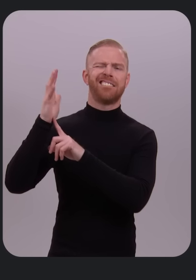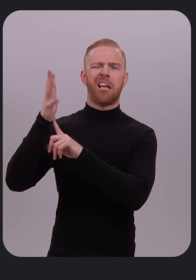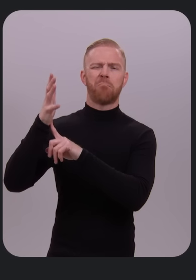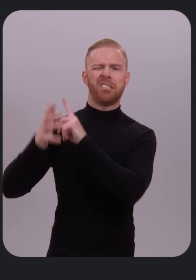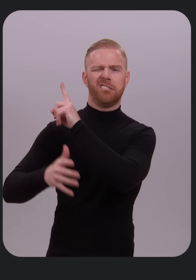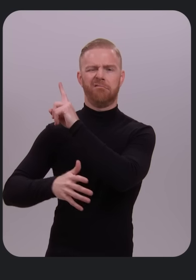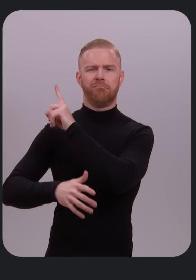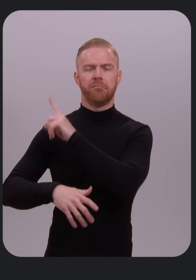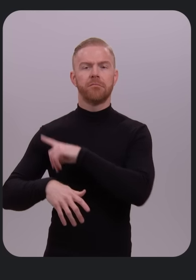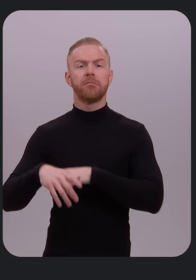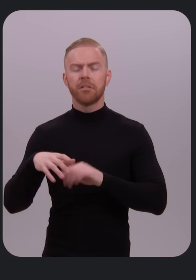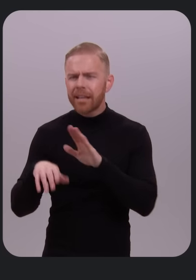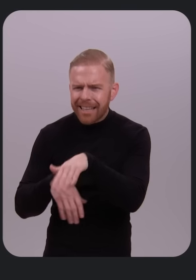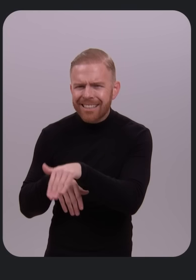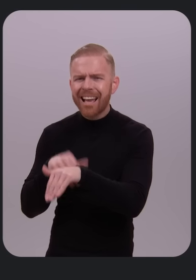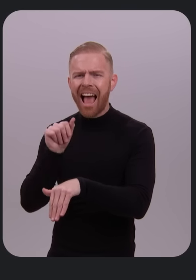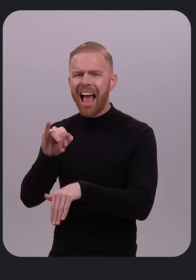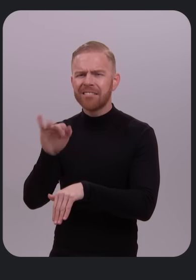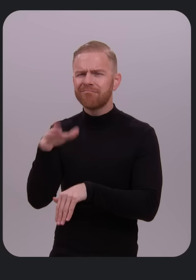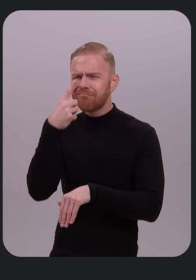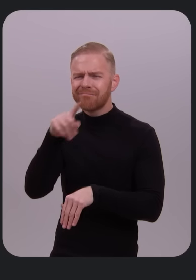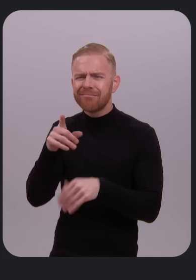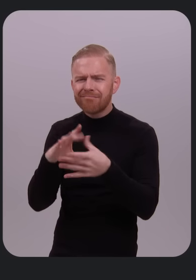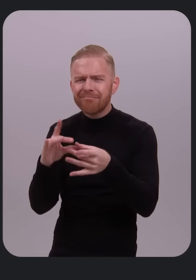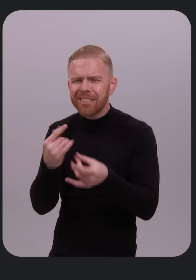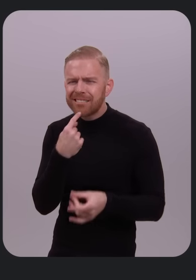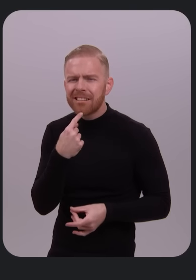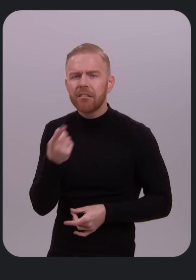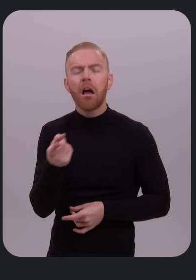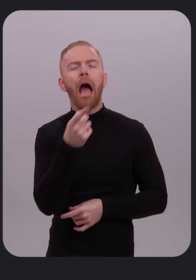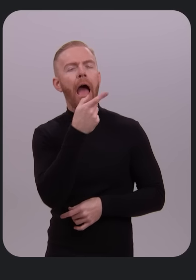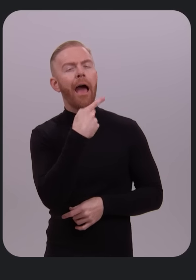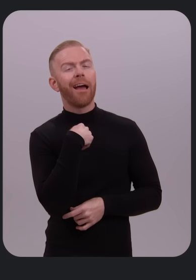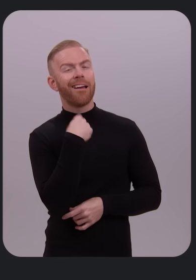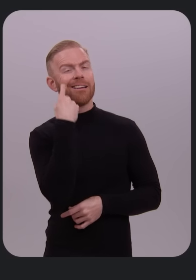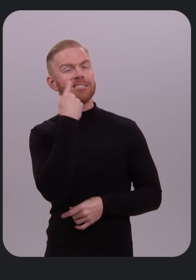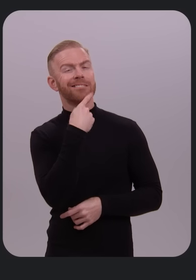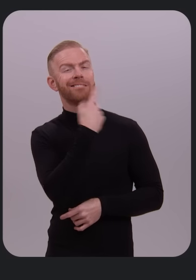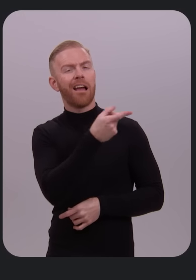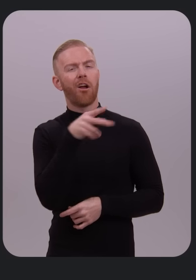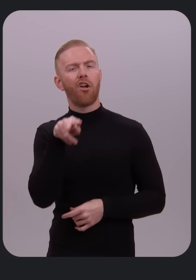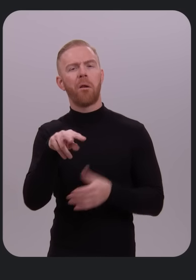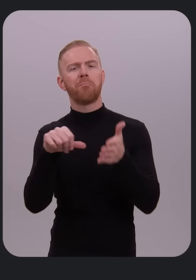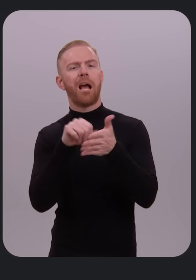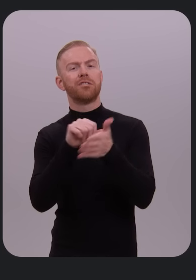Can you finish what you were saying? As I was saying, if you look on page 24, section two,